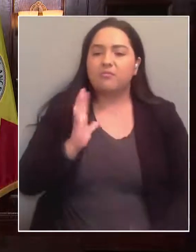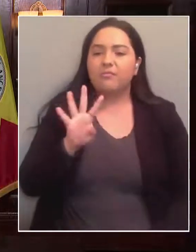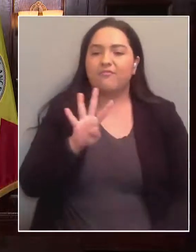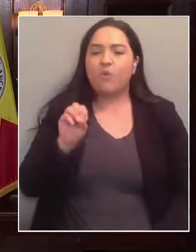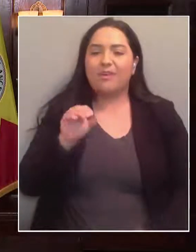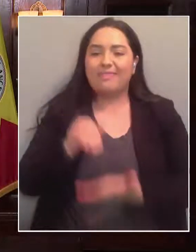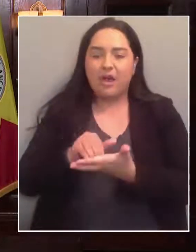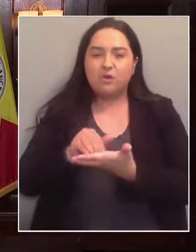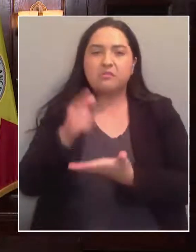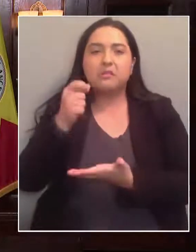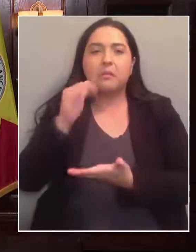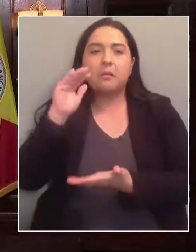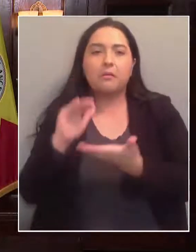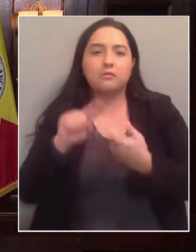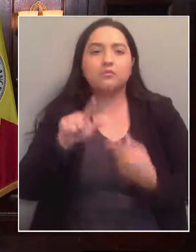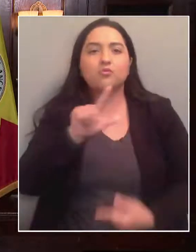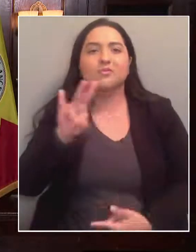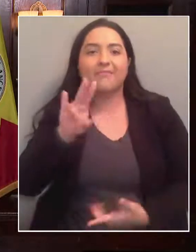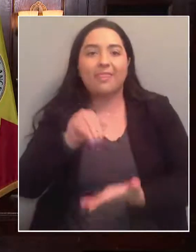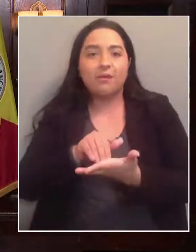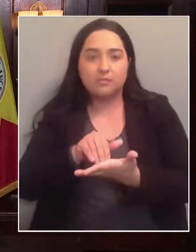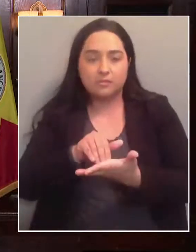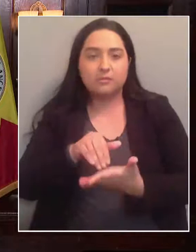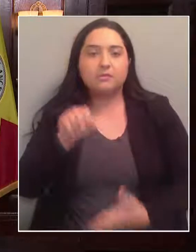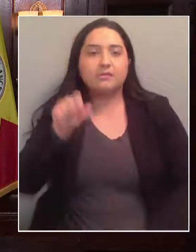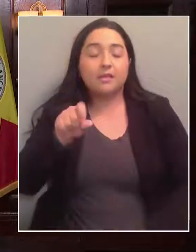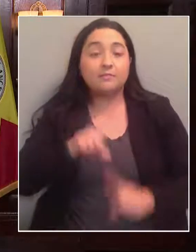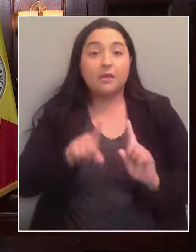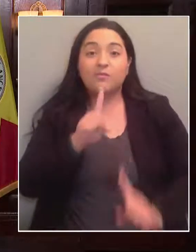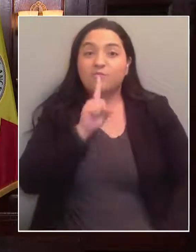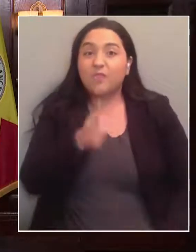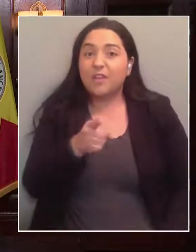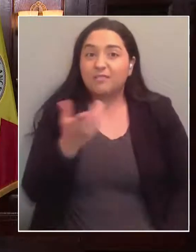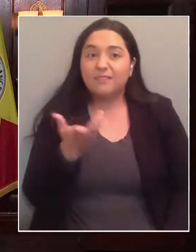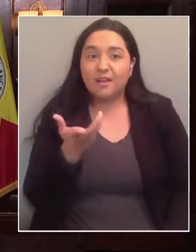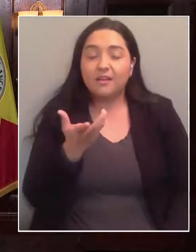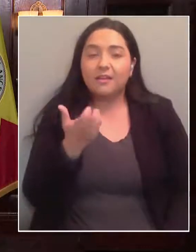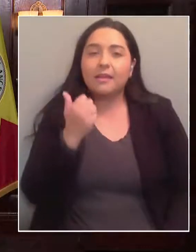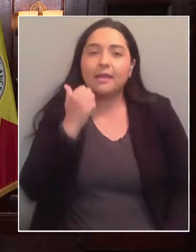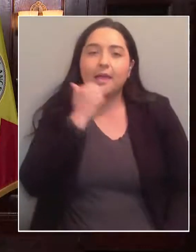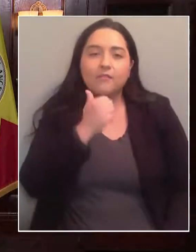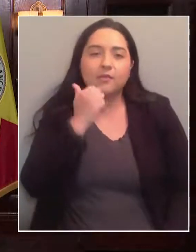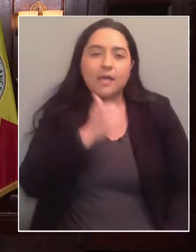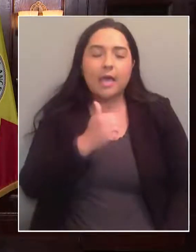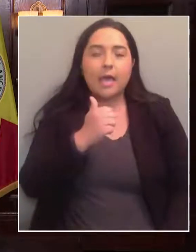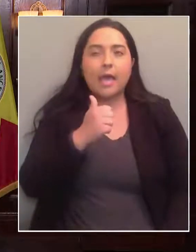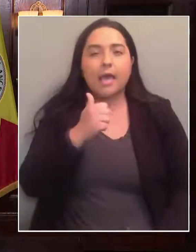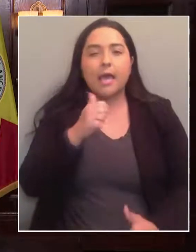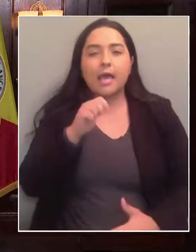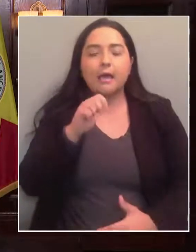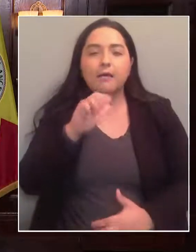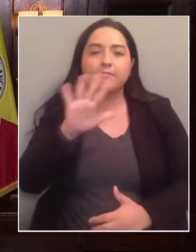ABOUT 27,000. BUT THE REALITY IS WE HAD A ABOUT 20% DROP OFF RATE.